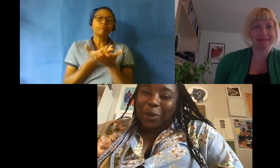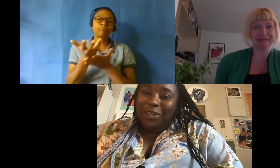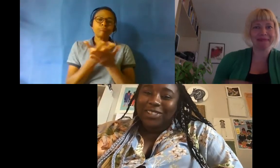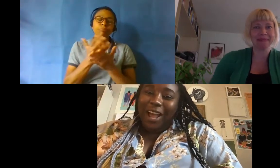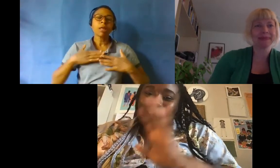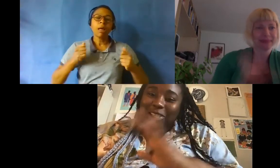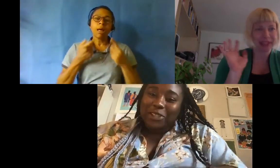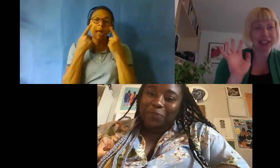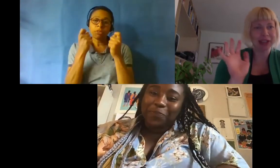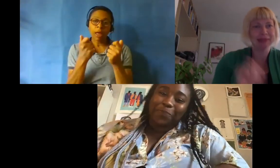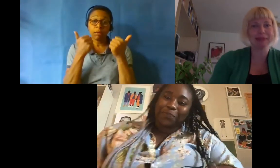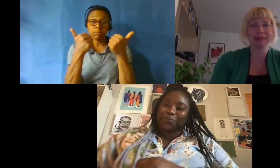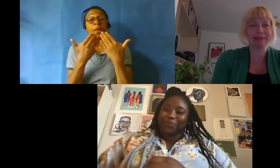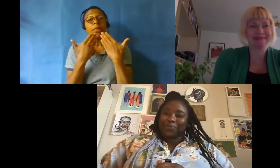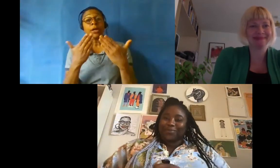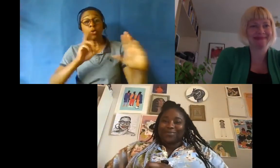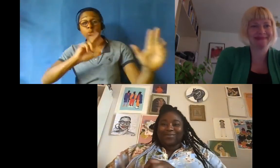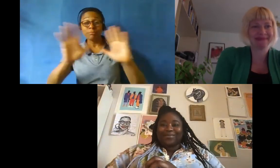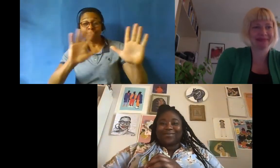much and ceasing